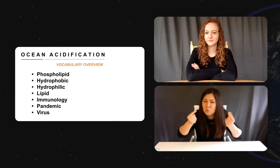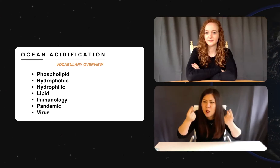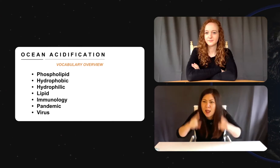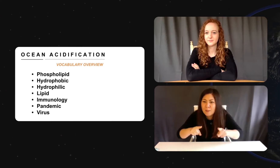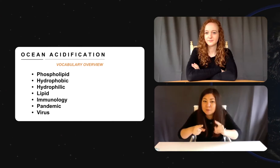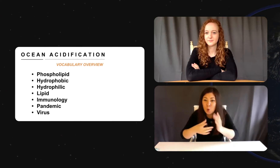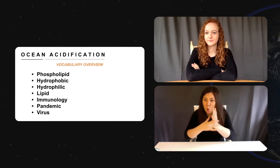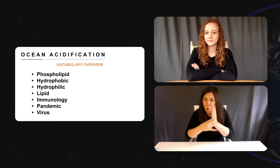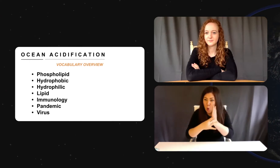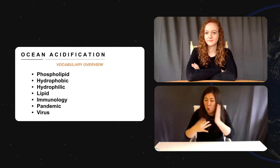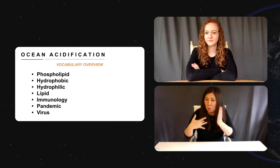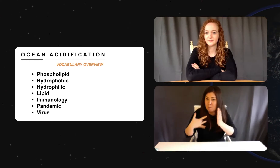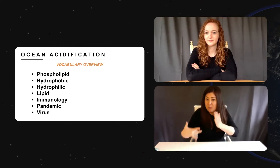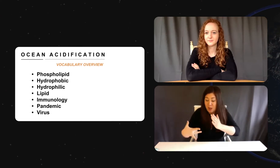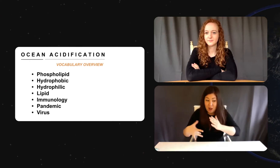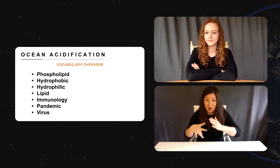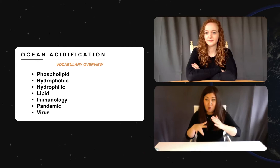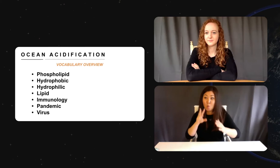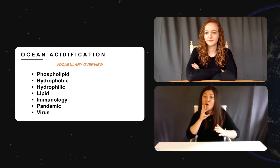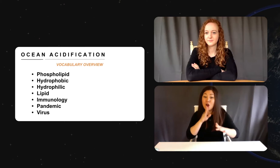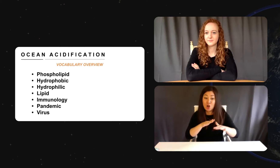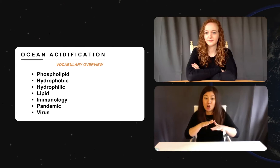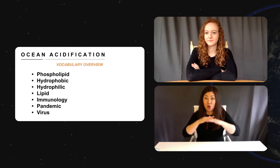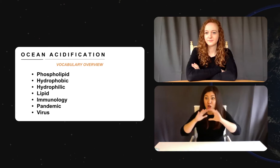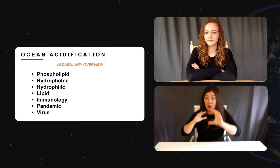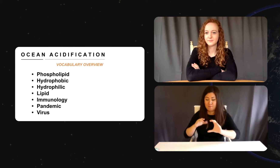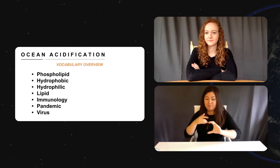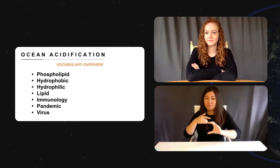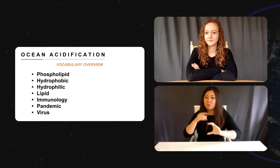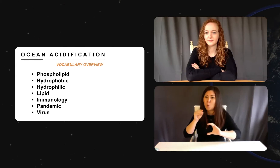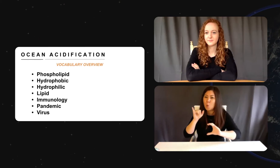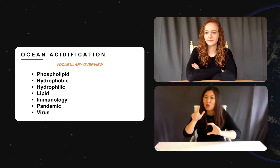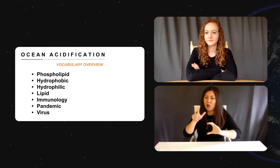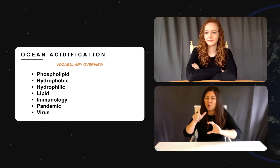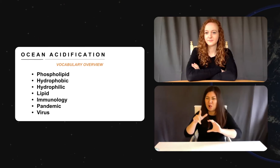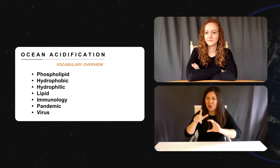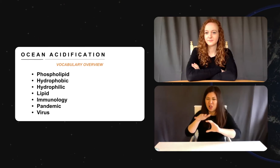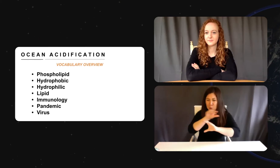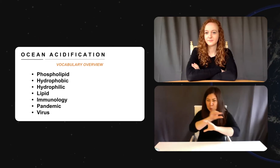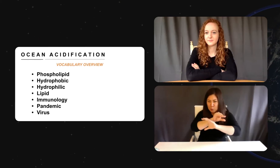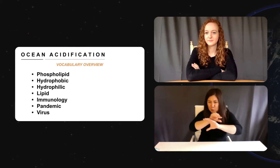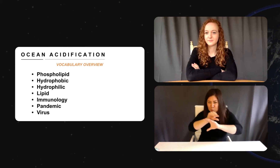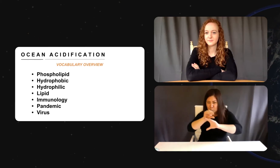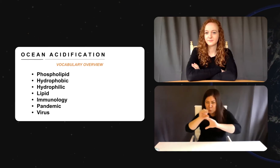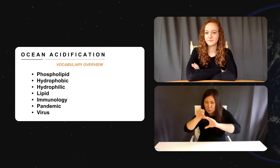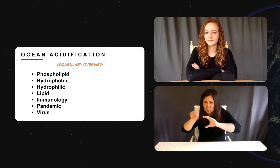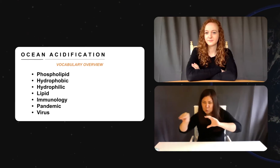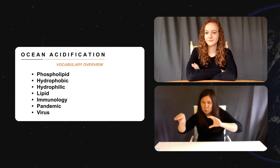How does an oil spill affect the ocean?